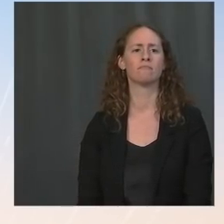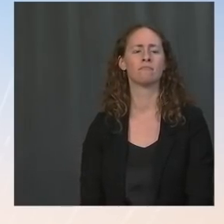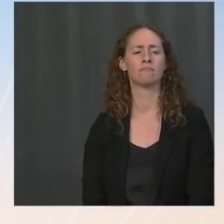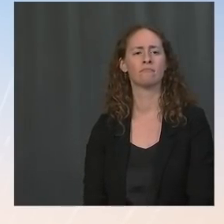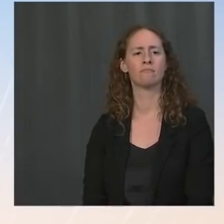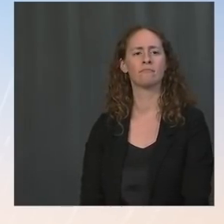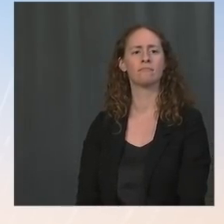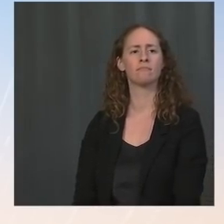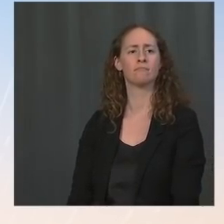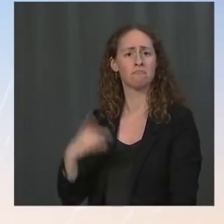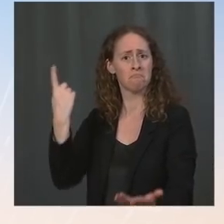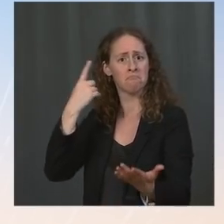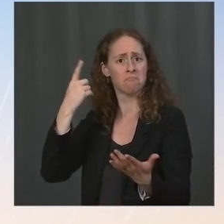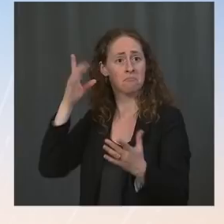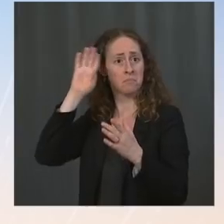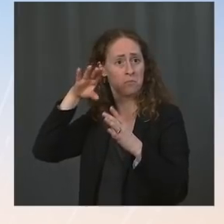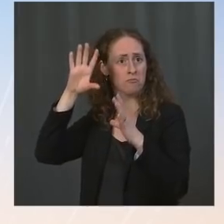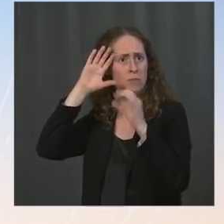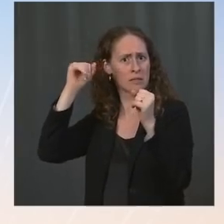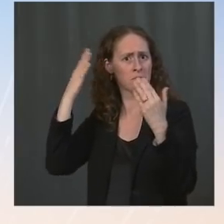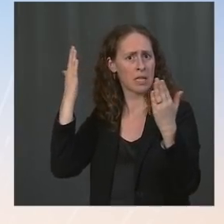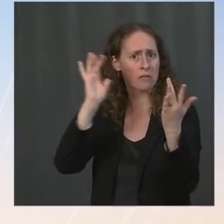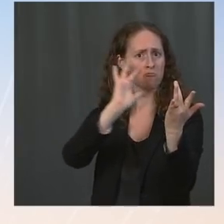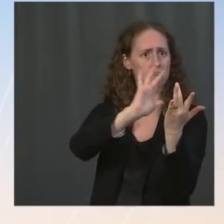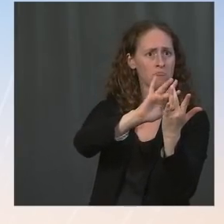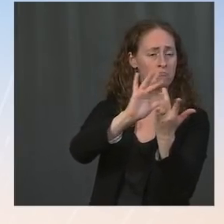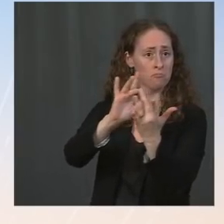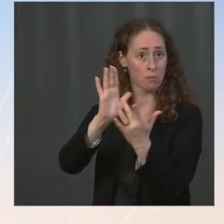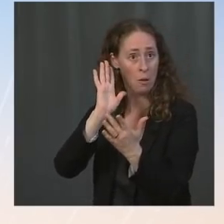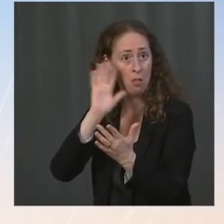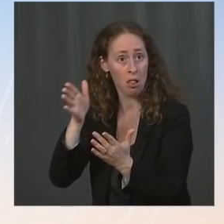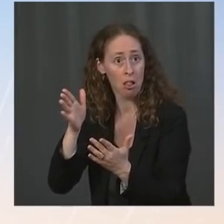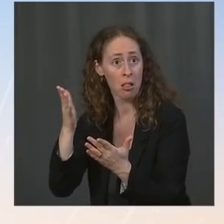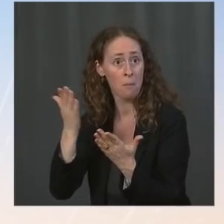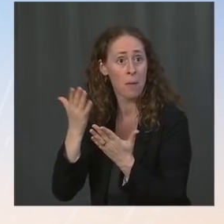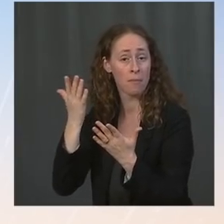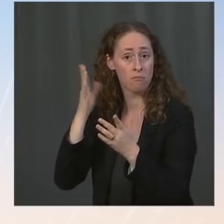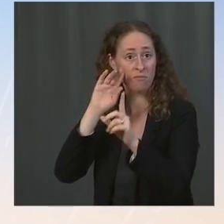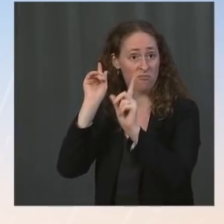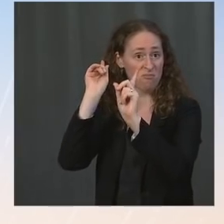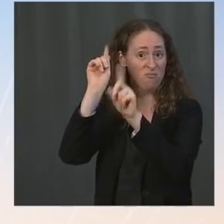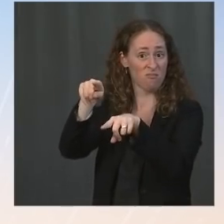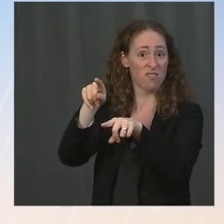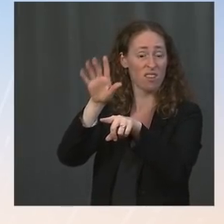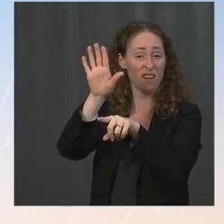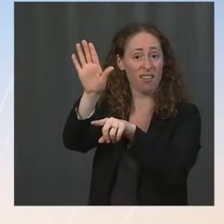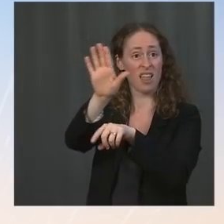Is there the possibility he may attend any funerals or speak at any funerals? Ms. Psaki: Well, I will say: